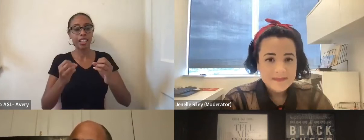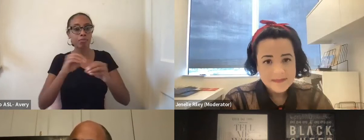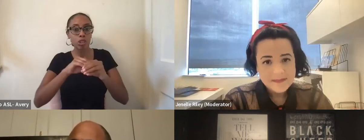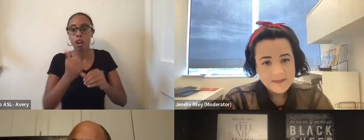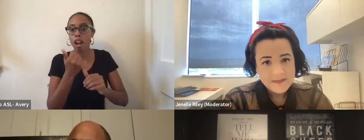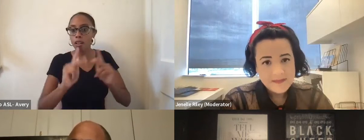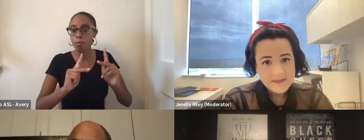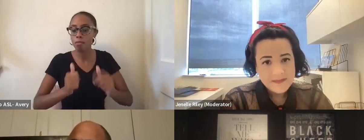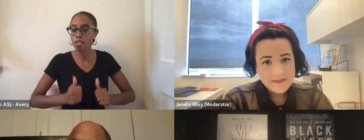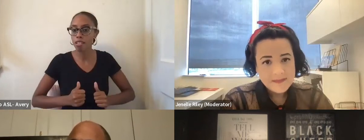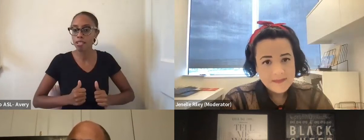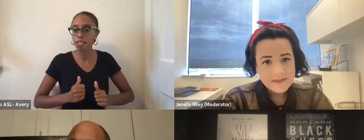their own life.